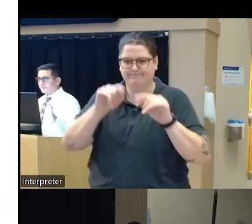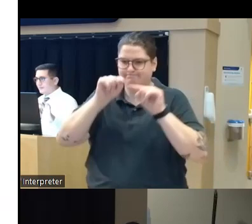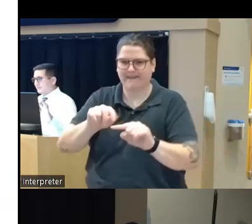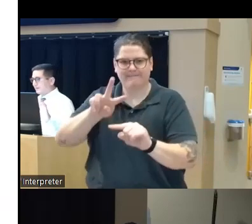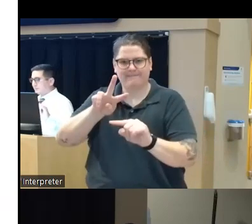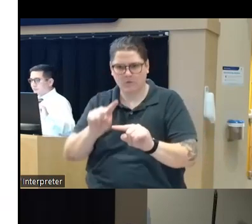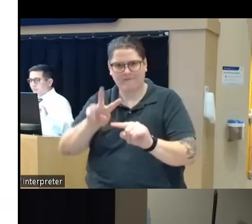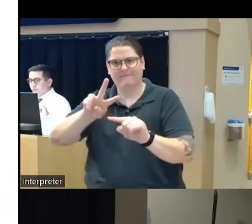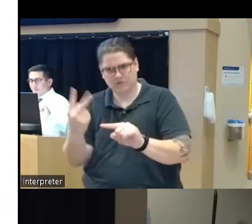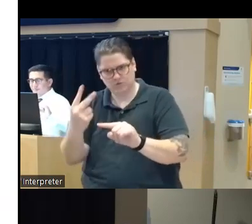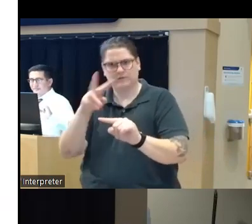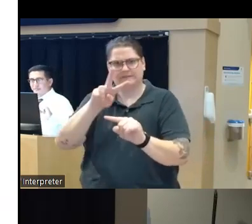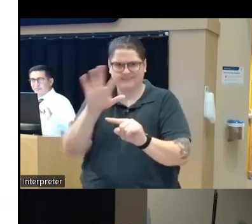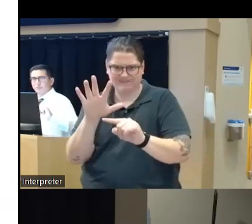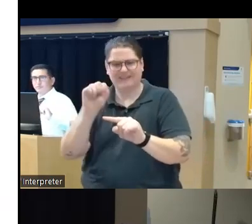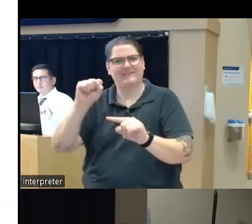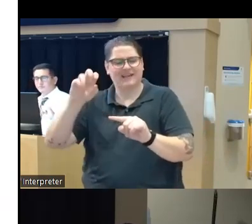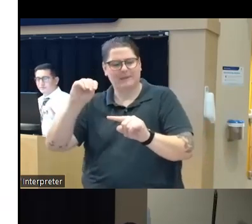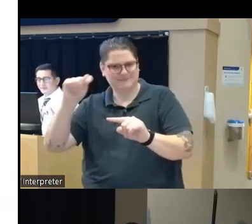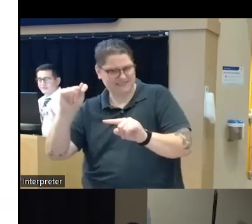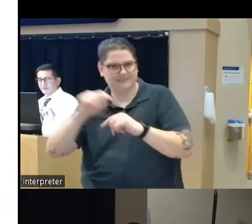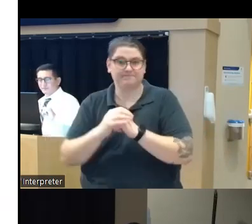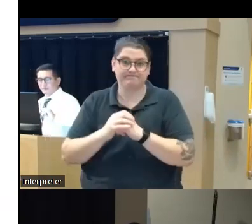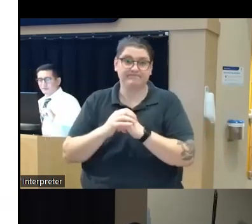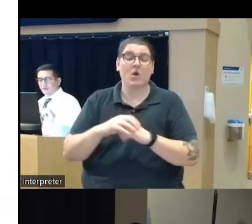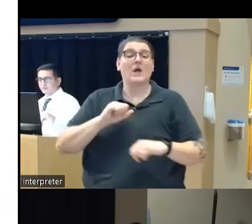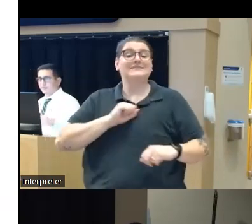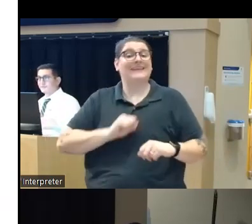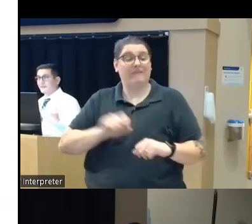since that time there's a new segmentation tool that was developed by Stanford that allowed you